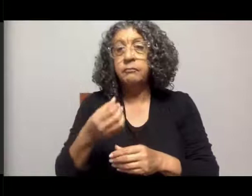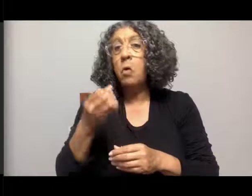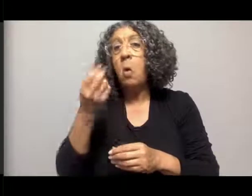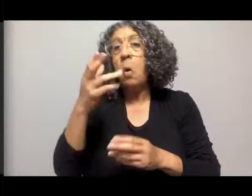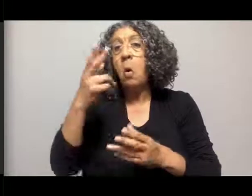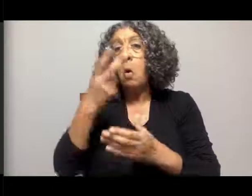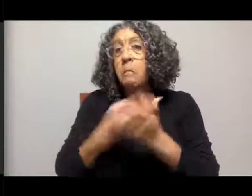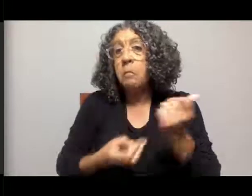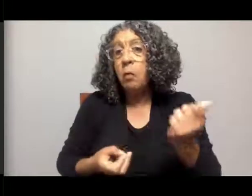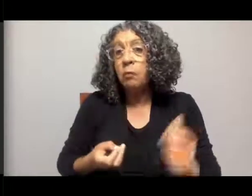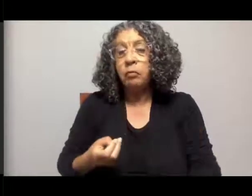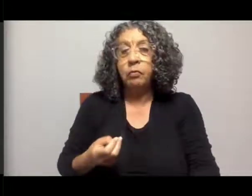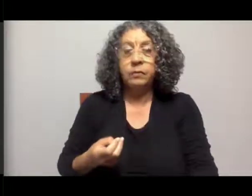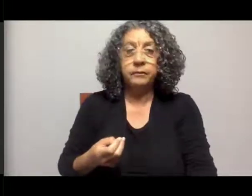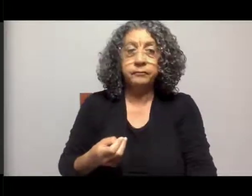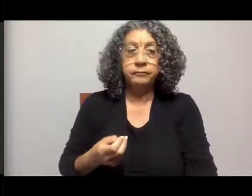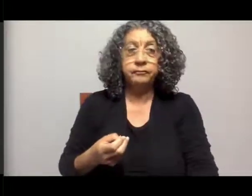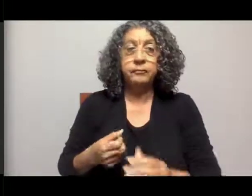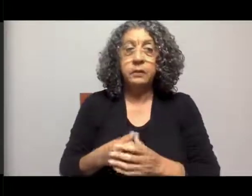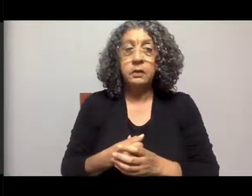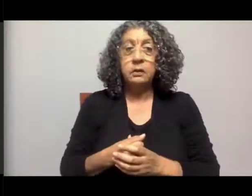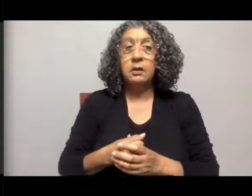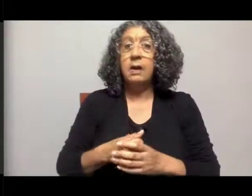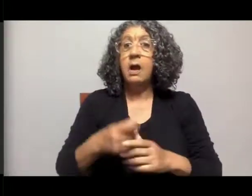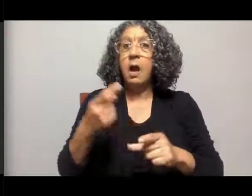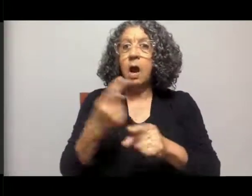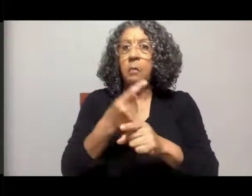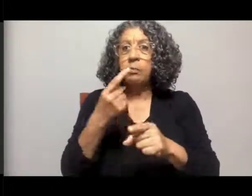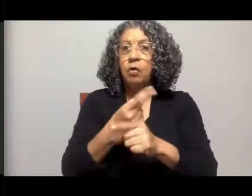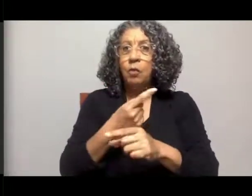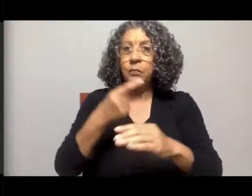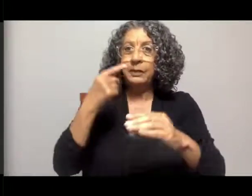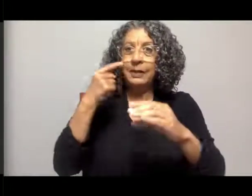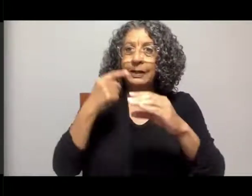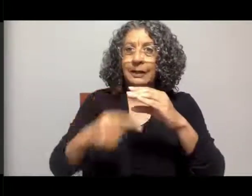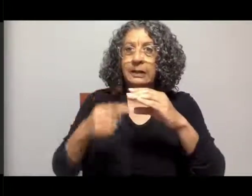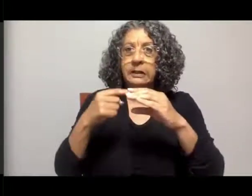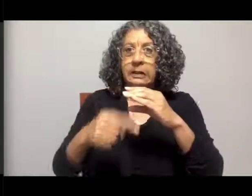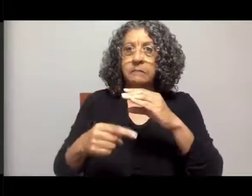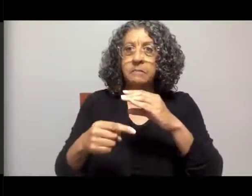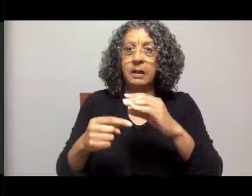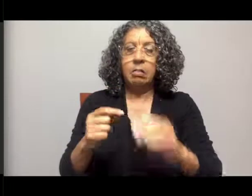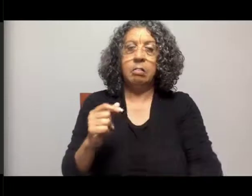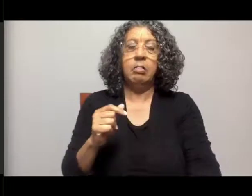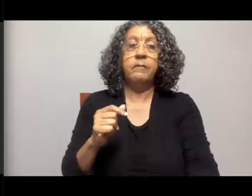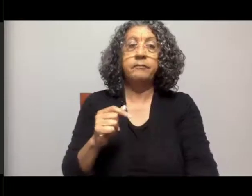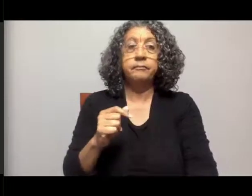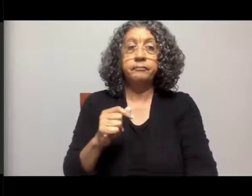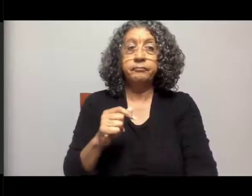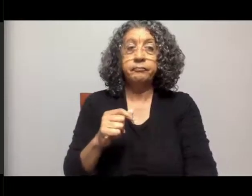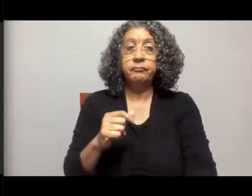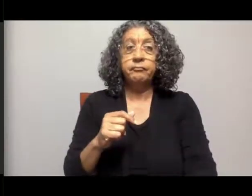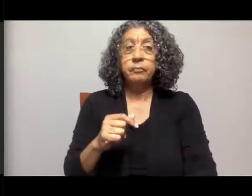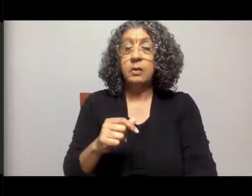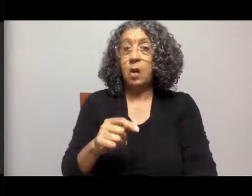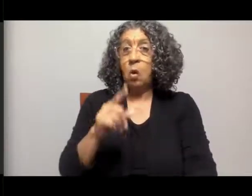phone number or even your cell phone you could put both down as well, an appropriate email address.